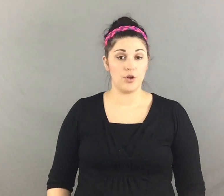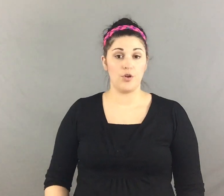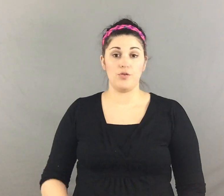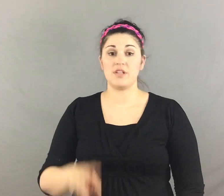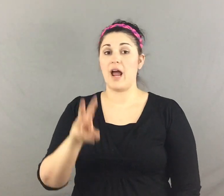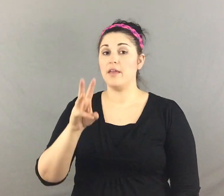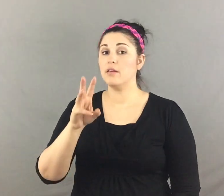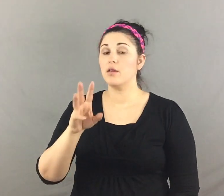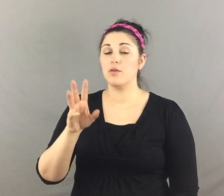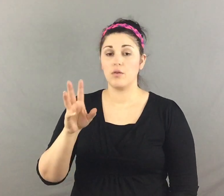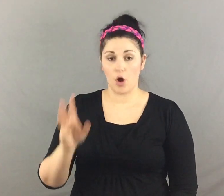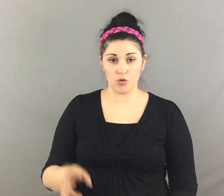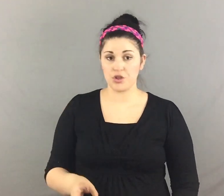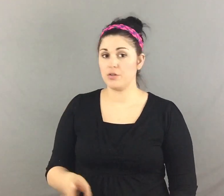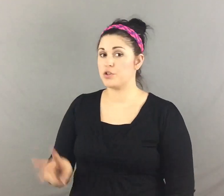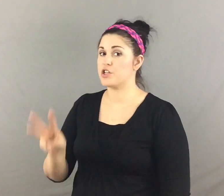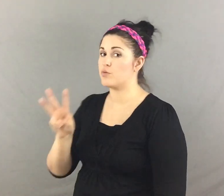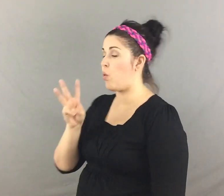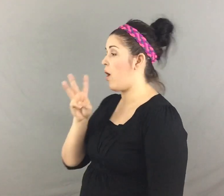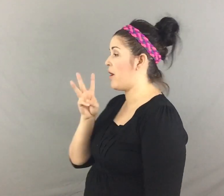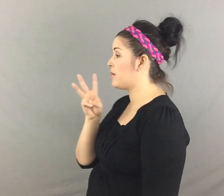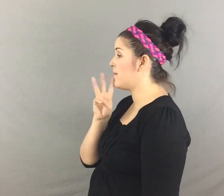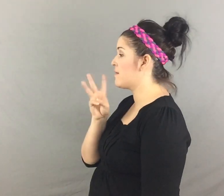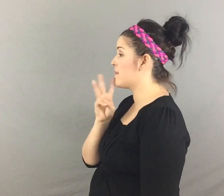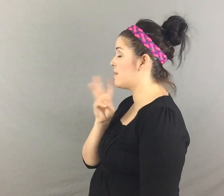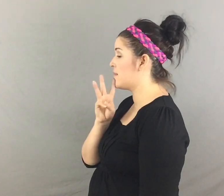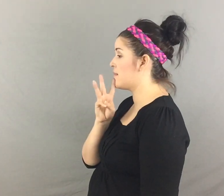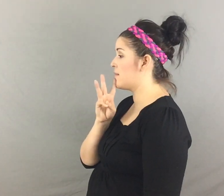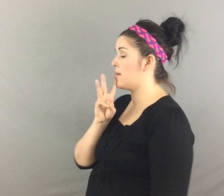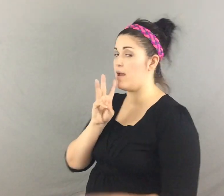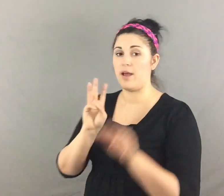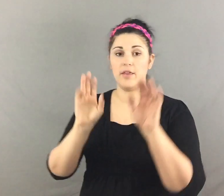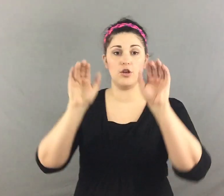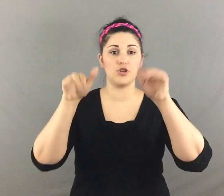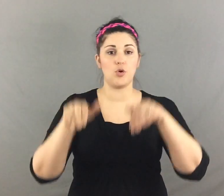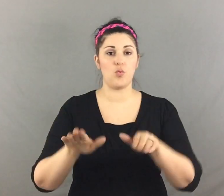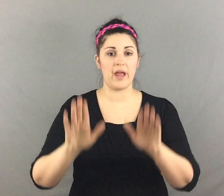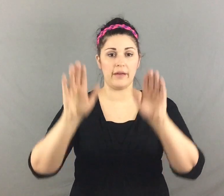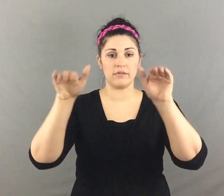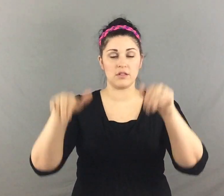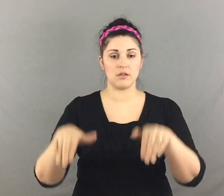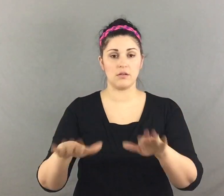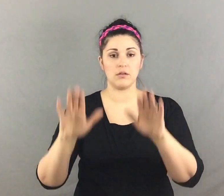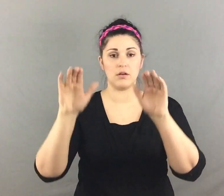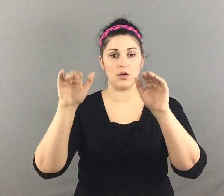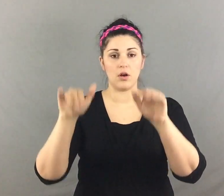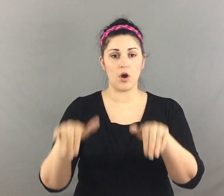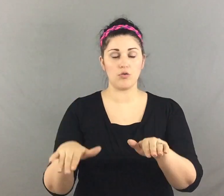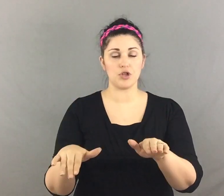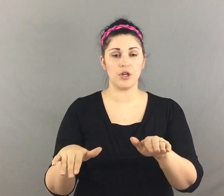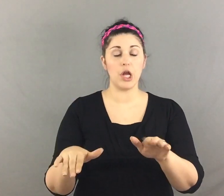So you signed ocean, which is water, and then you show waves. Ocean.